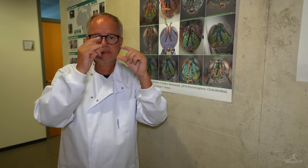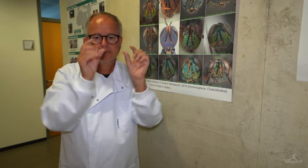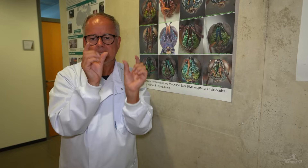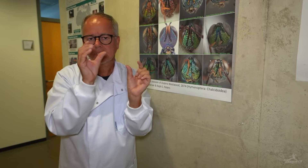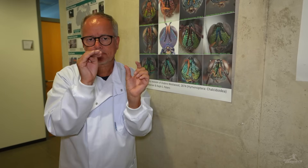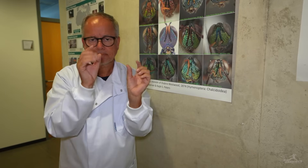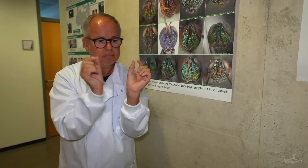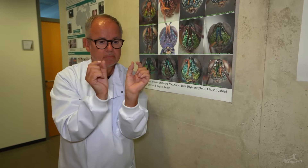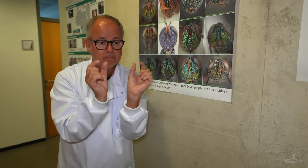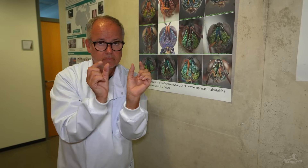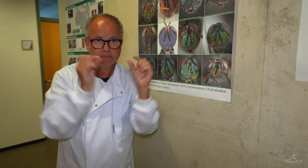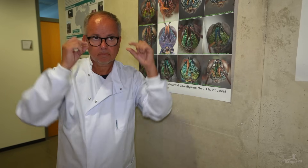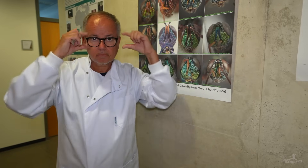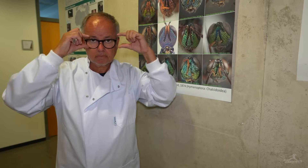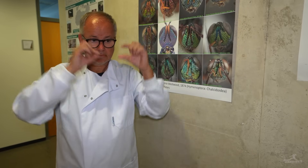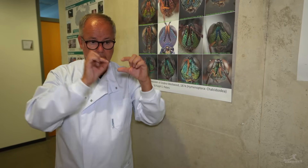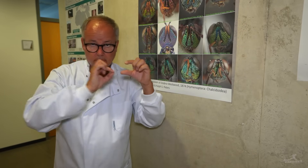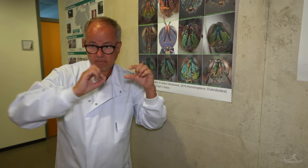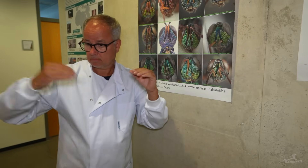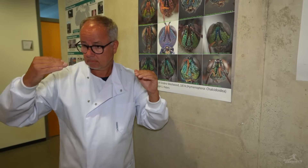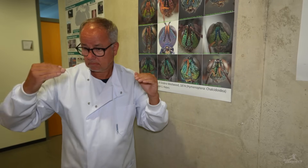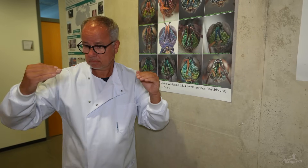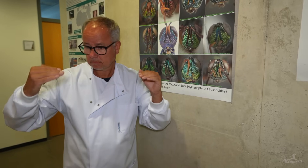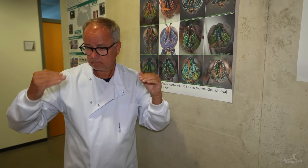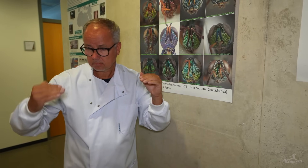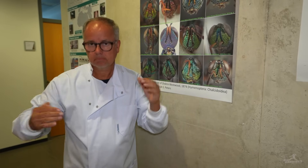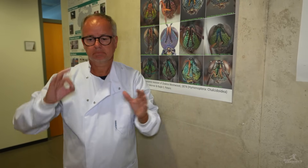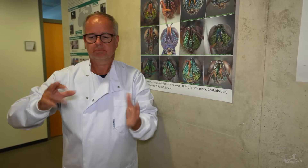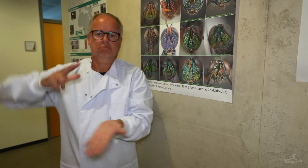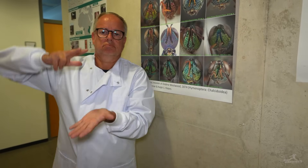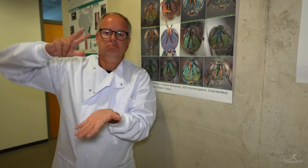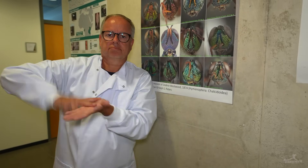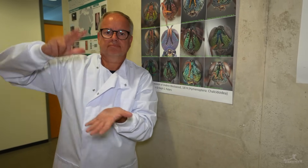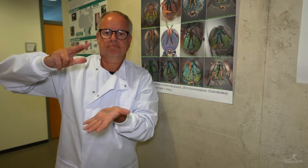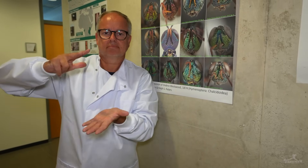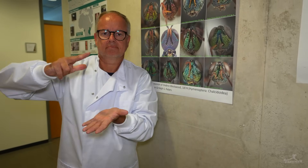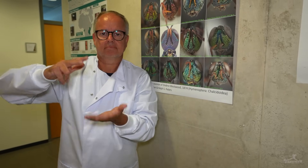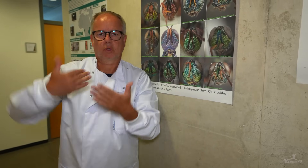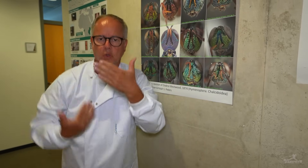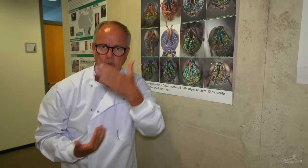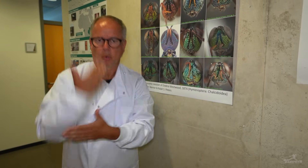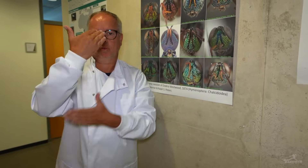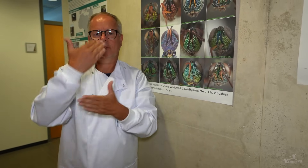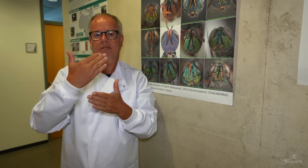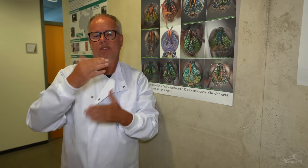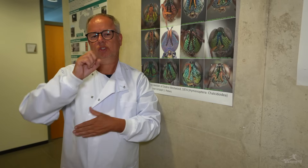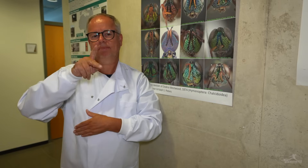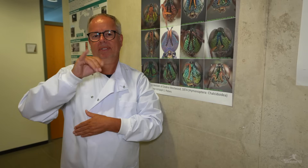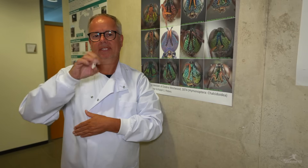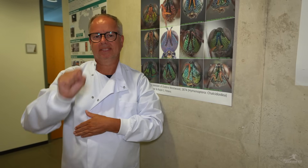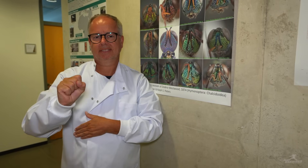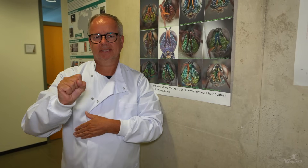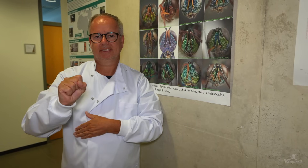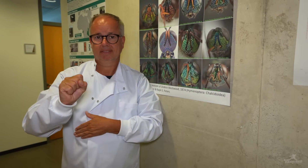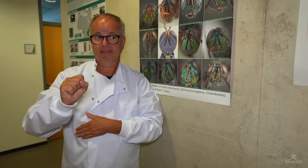are documented accordingly in order to officially approve a new species discovery.